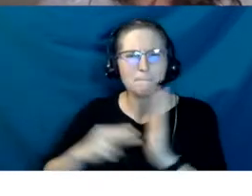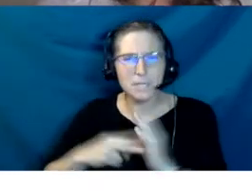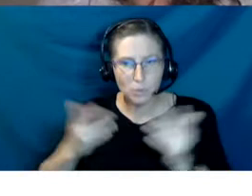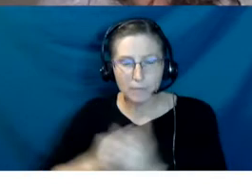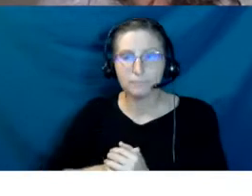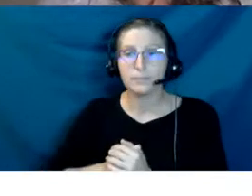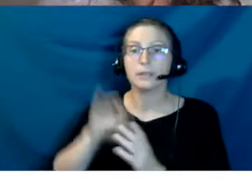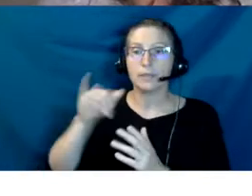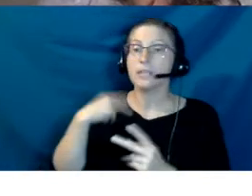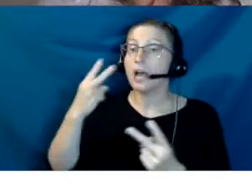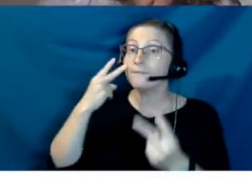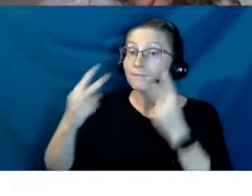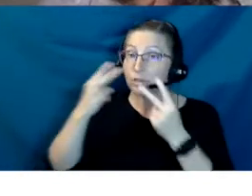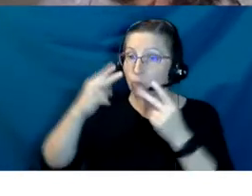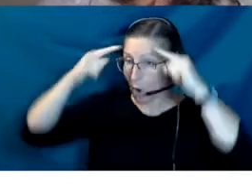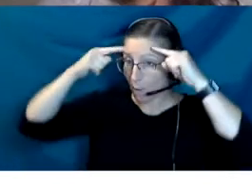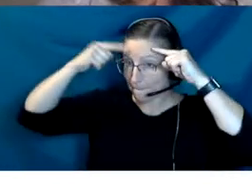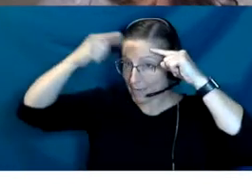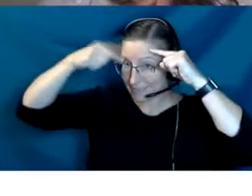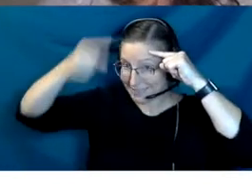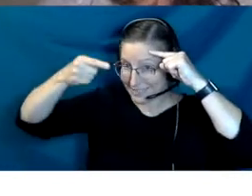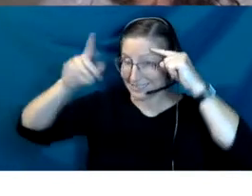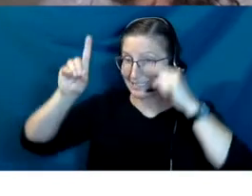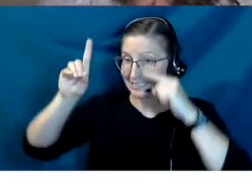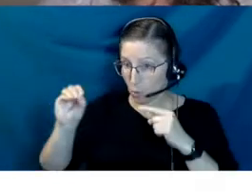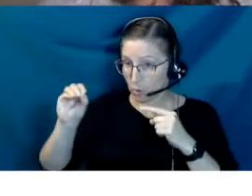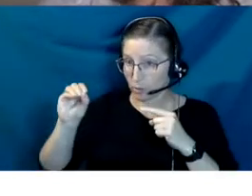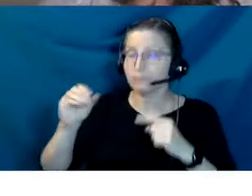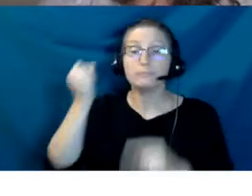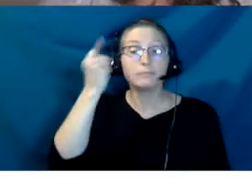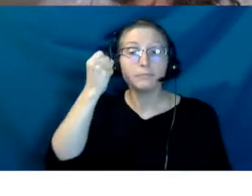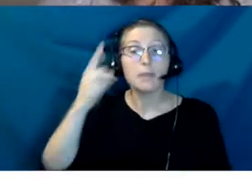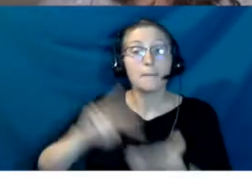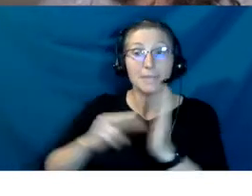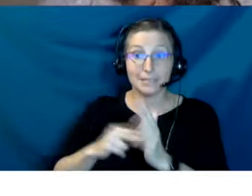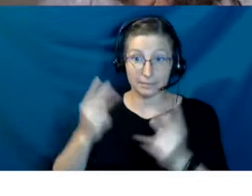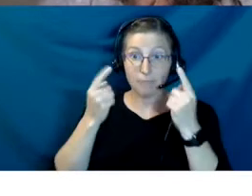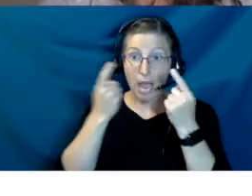can see but the brain isn’t able to process that information that they're seeing. And